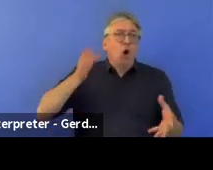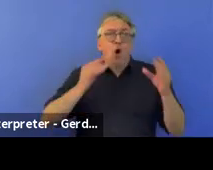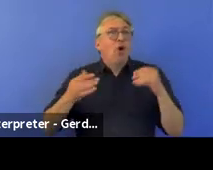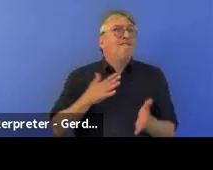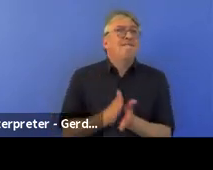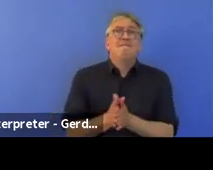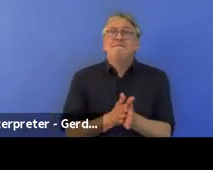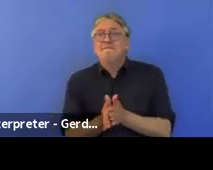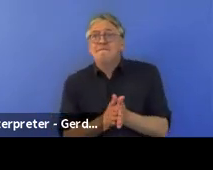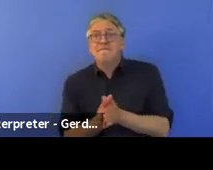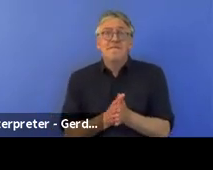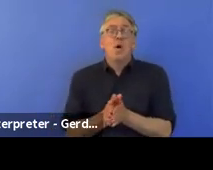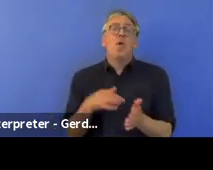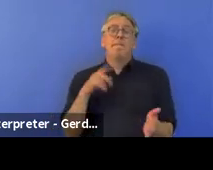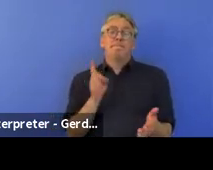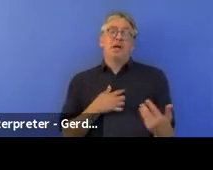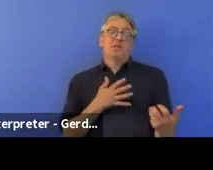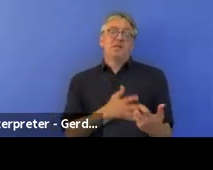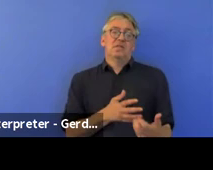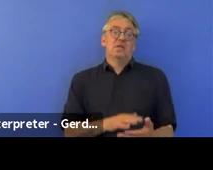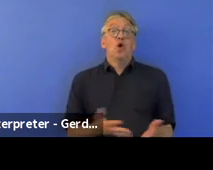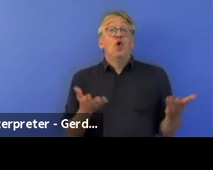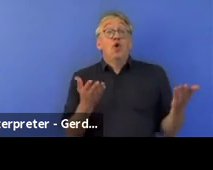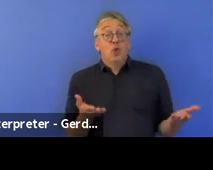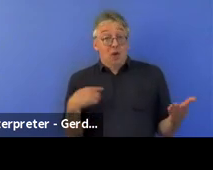child's individual right, every child's needs and every child's agency to